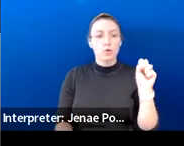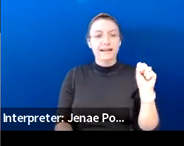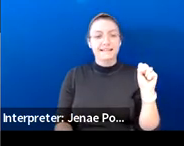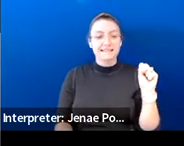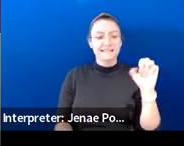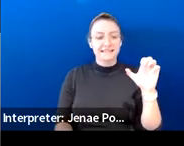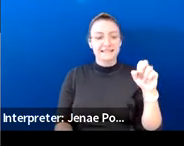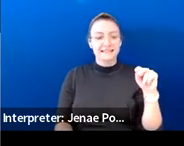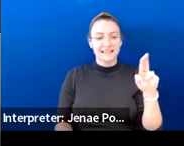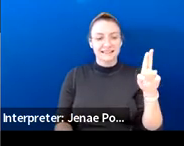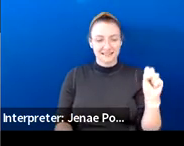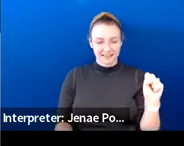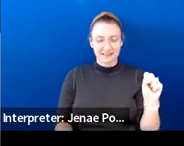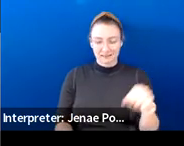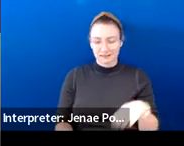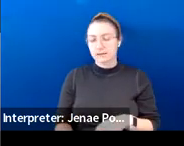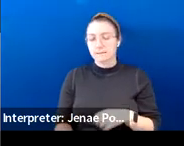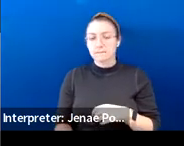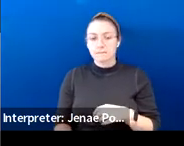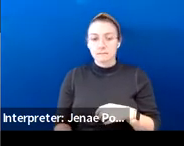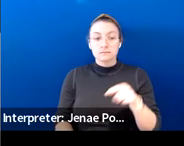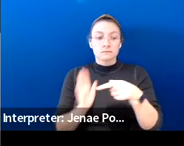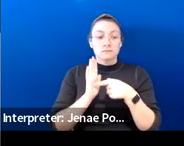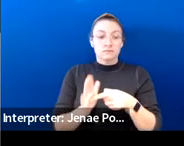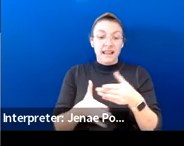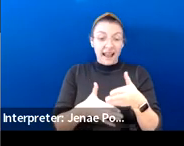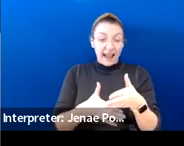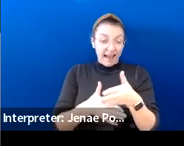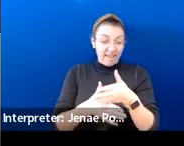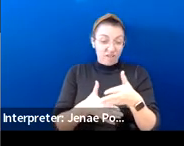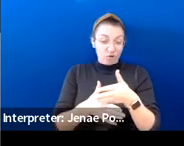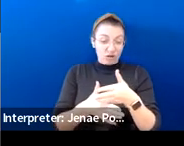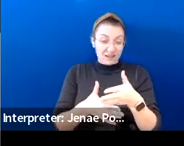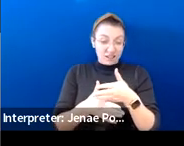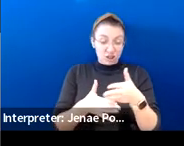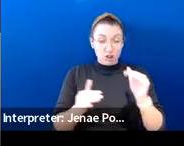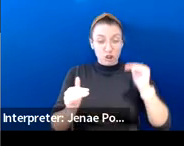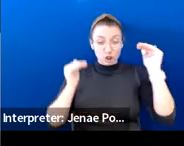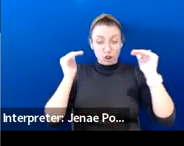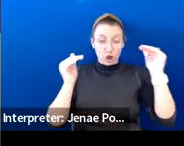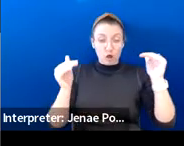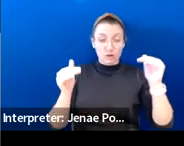And where it illustrates is the average share of adults reporting symptoms of excite disorder and or depressive disorder.